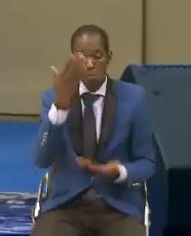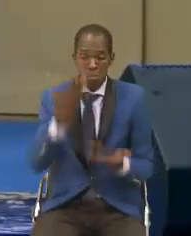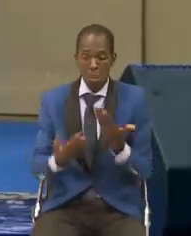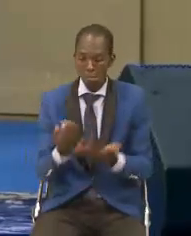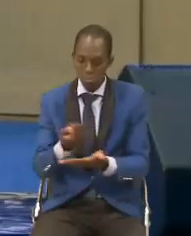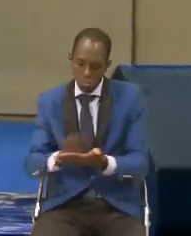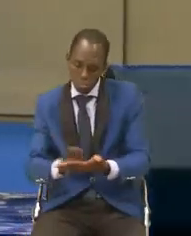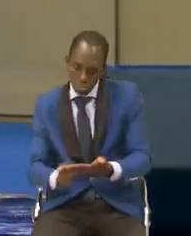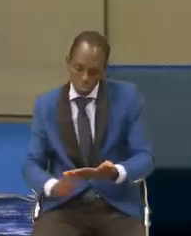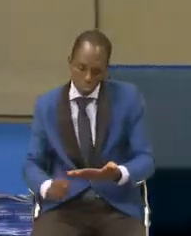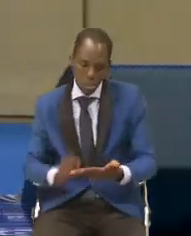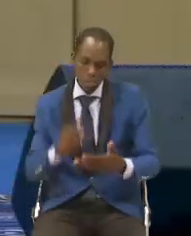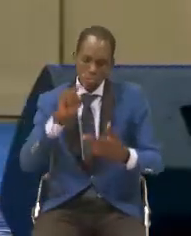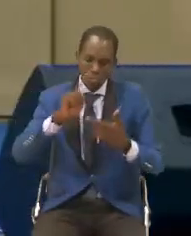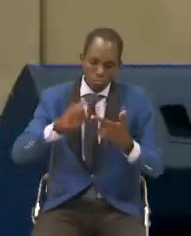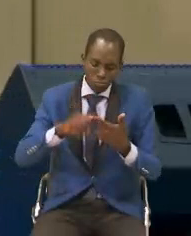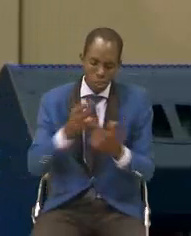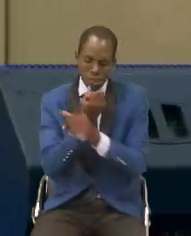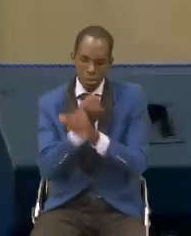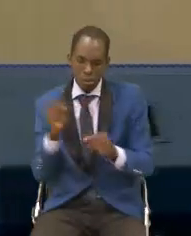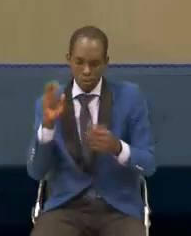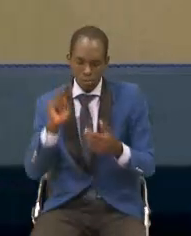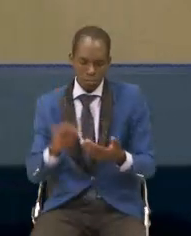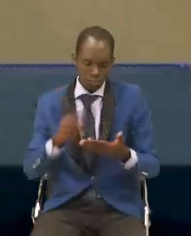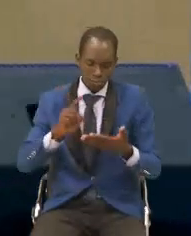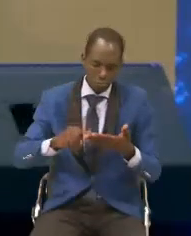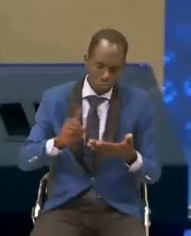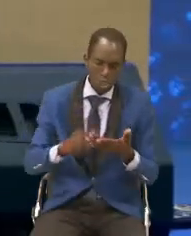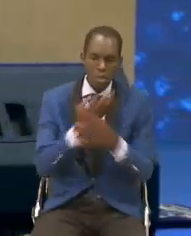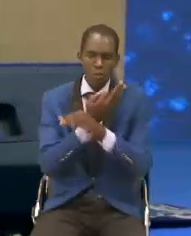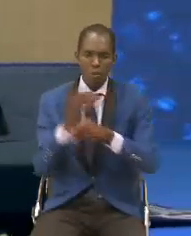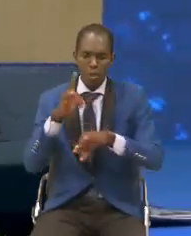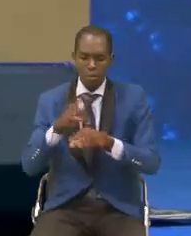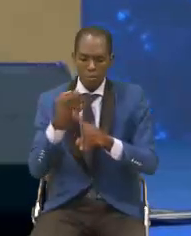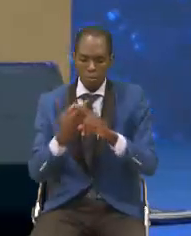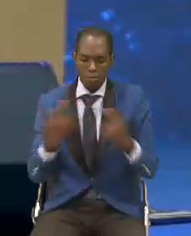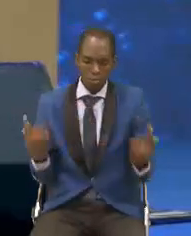whatever you are looking for you might even write it down i'm asking for salvation tonight